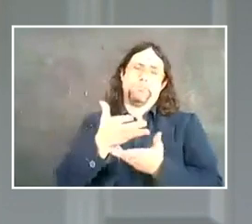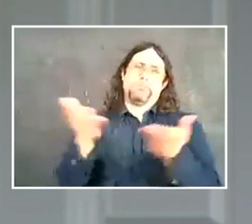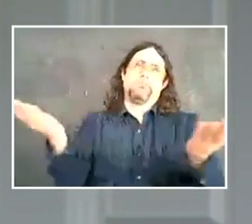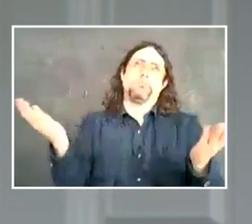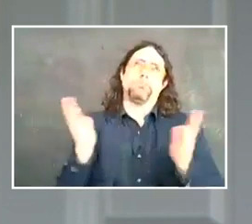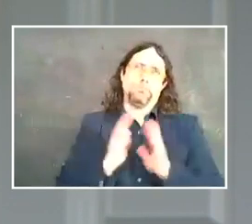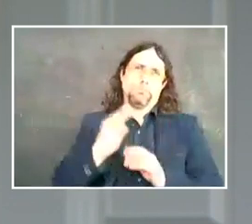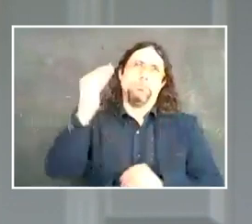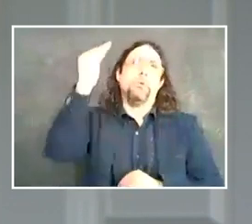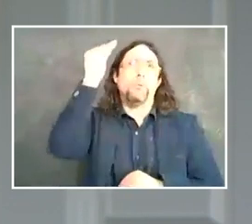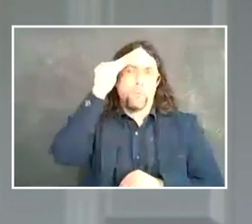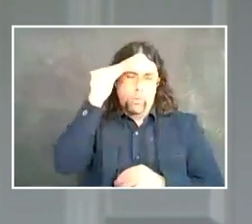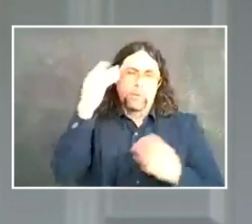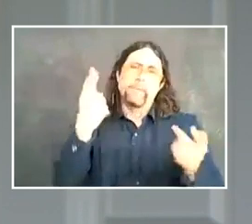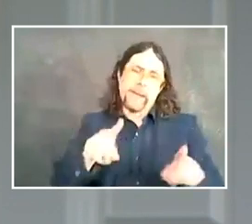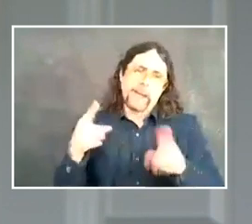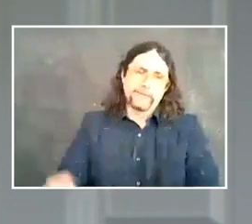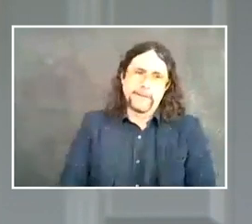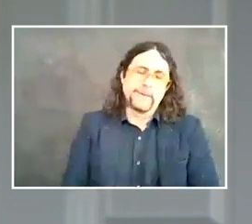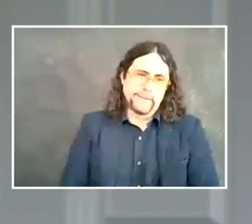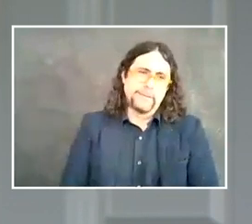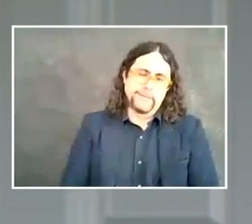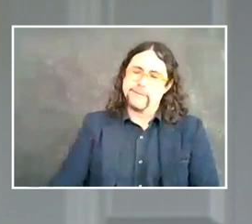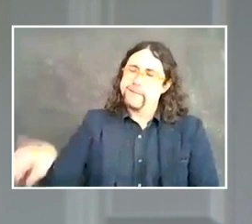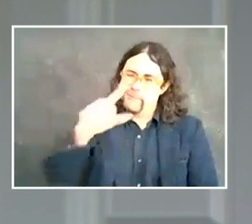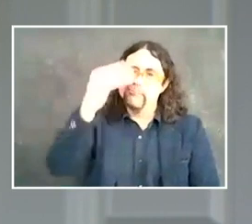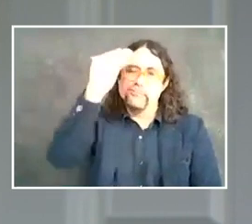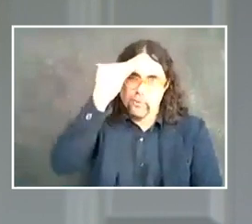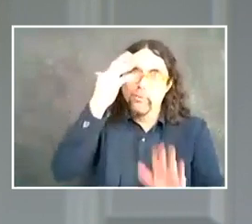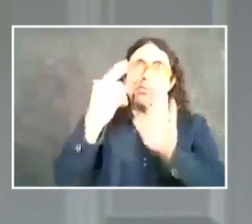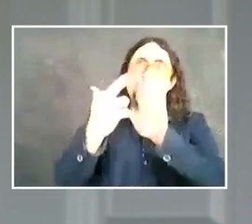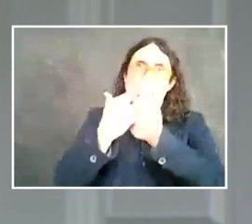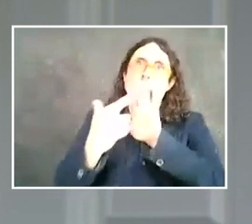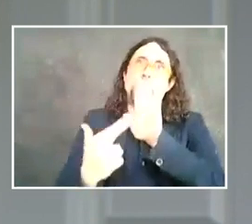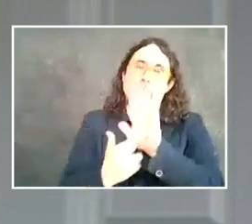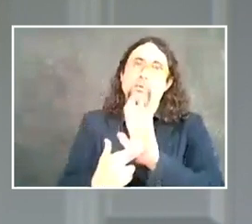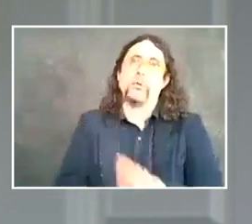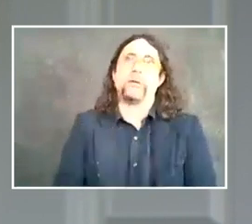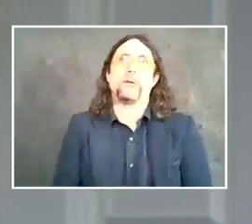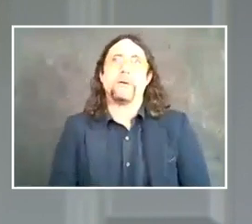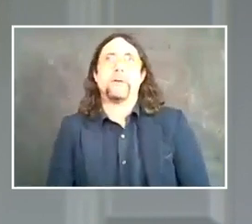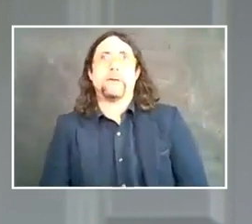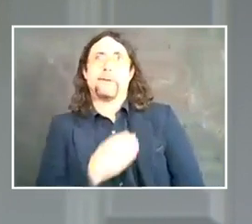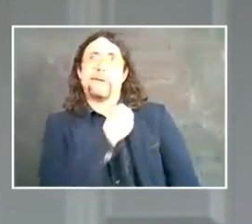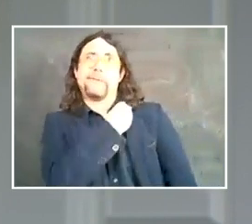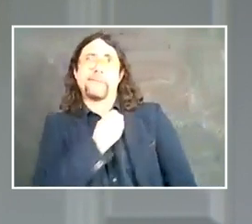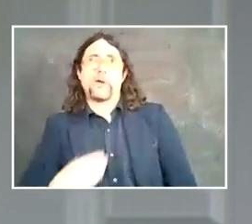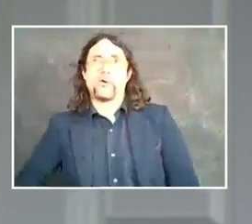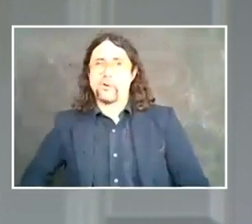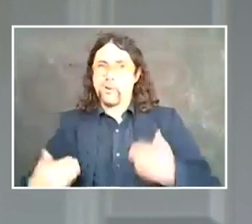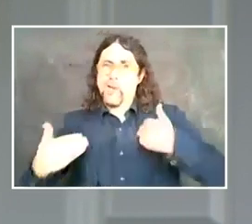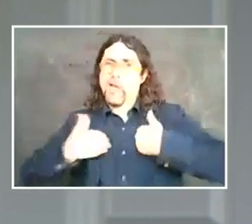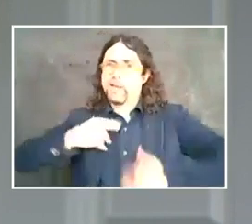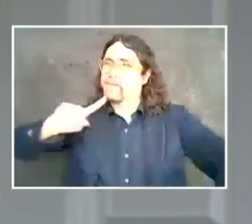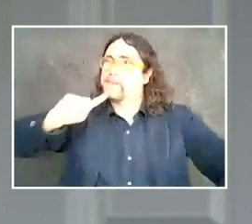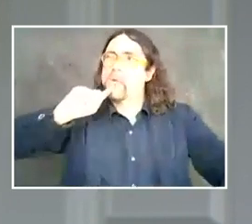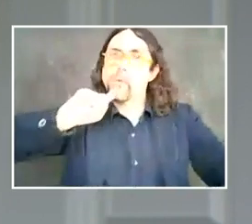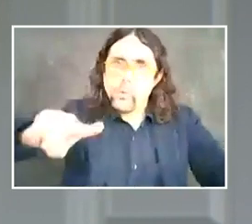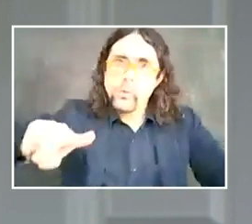I THINK FROM THE MAYOR'S EXECUTIVE ORDERS, FROM THE GOVERNOR'S EXECUTIVE ORDERS.